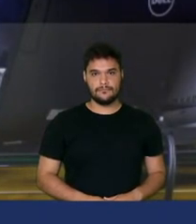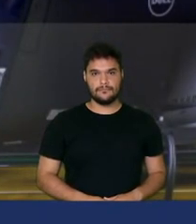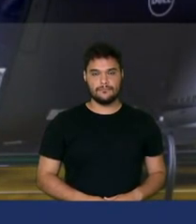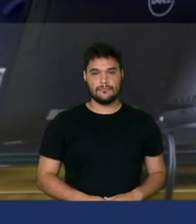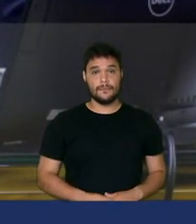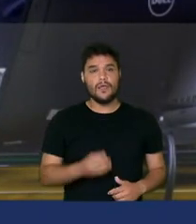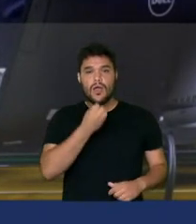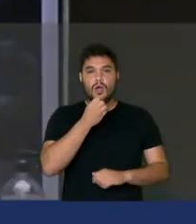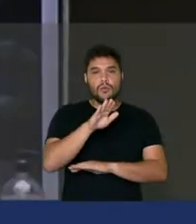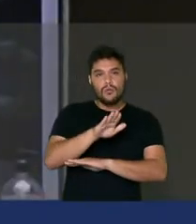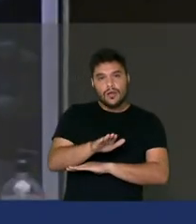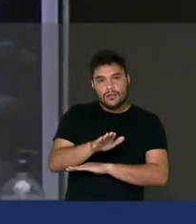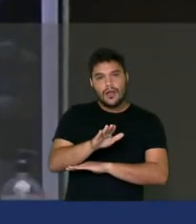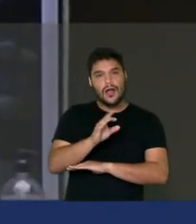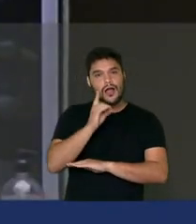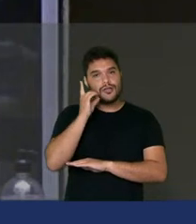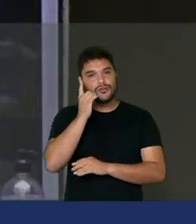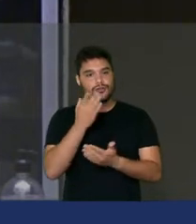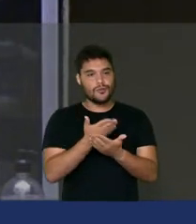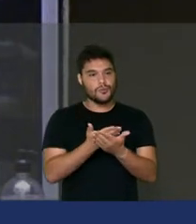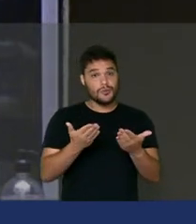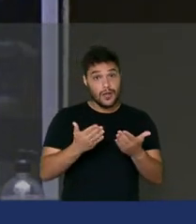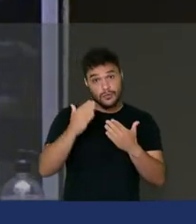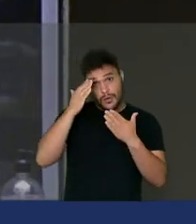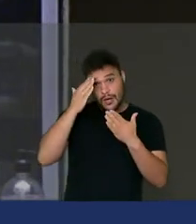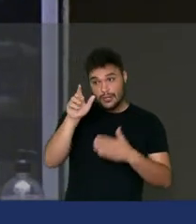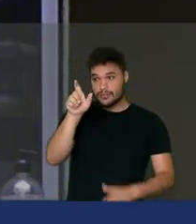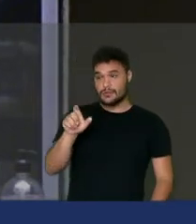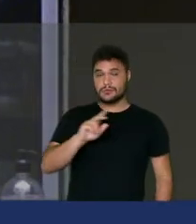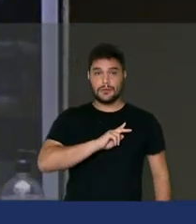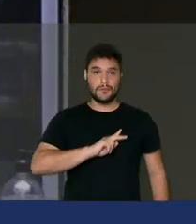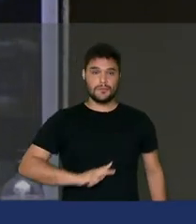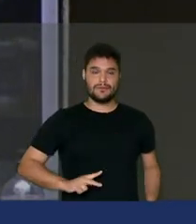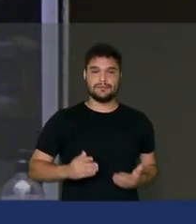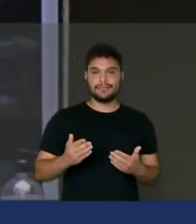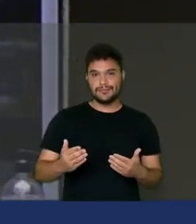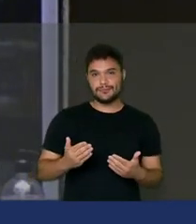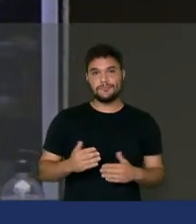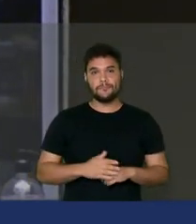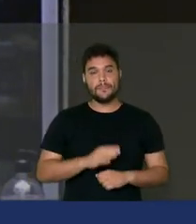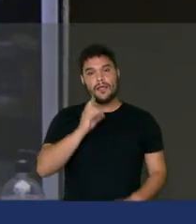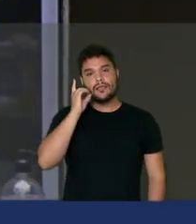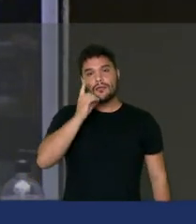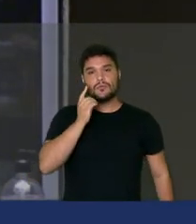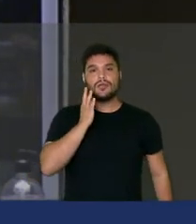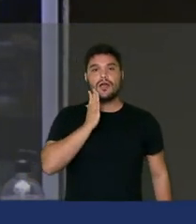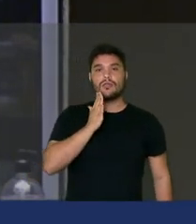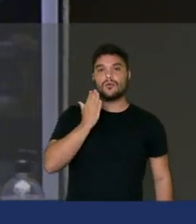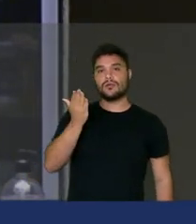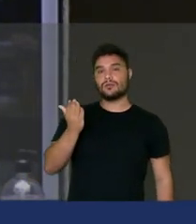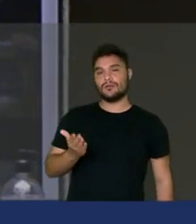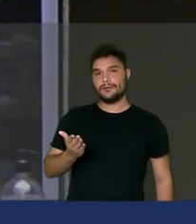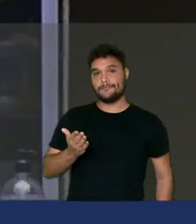LIDERANÇA DO REPUBLICANOS. -- [DEPUTADO]: BOA TARDE NOBRES DEPUTADOS, AGRADECIMENTO AO SENHOR PRESIDENTE, DEPUTADO ARTUR